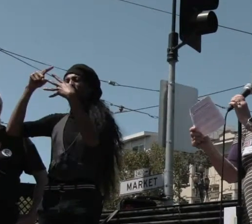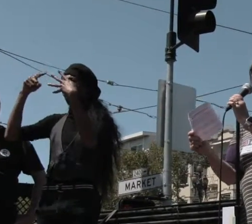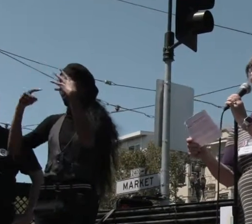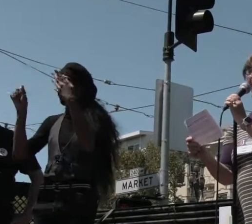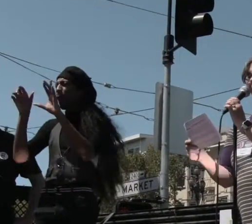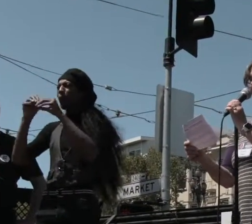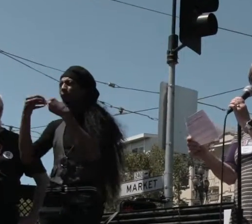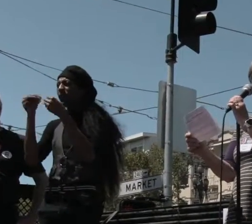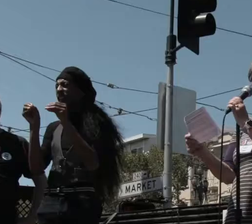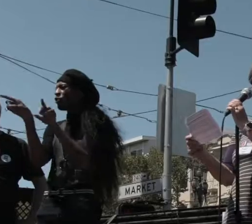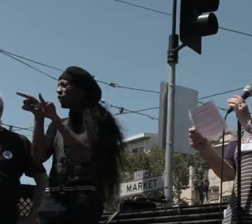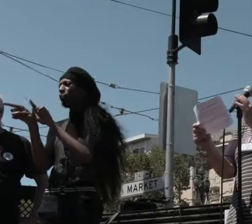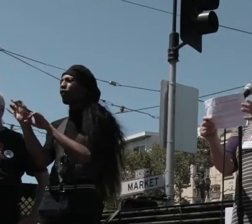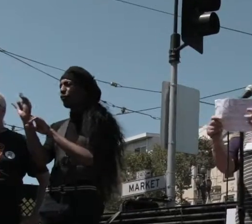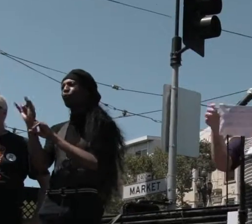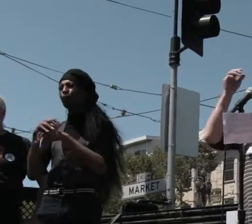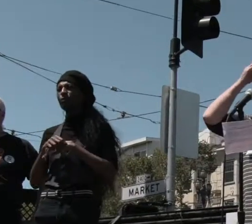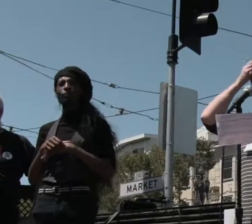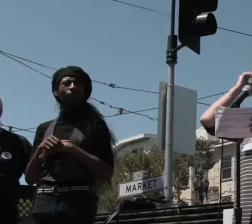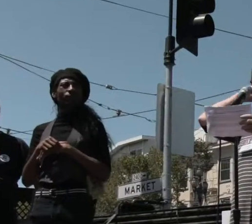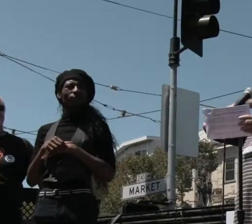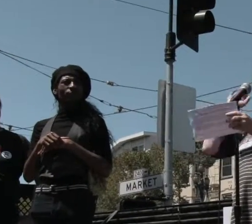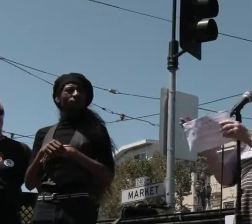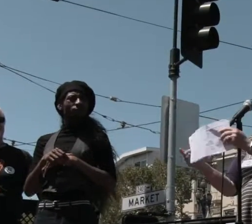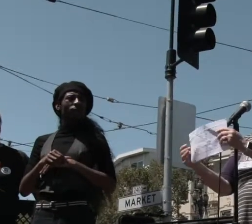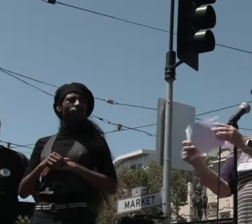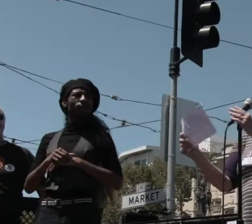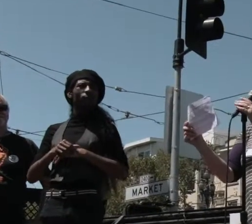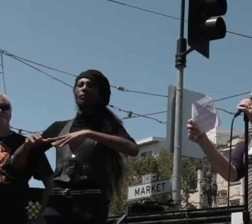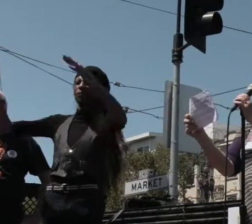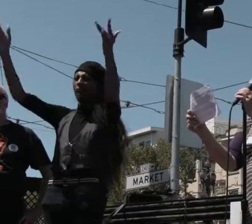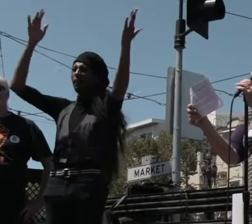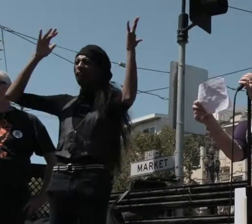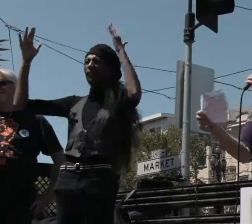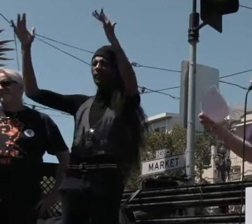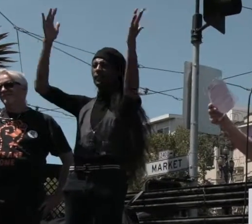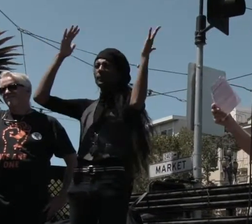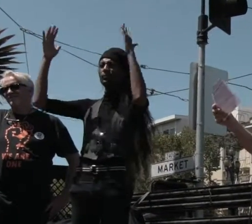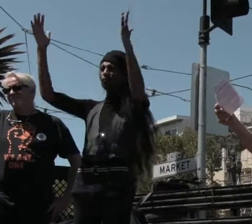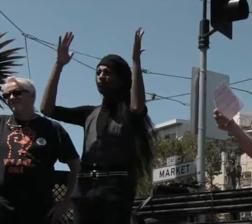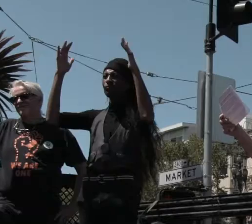they left victorious. And the fight continues.